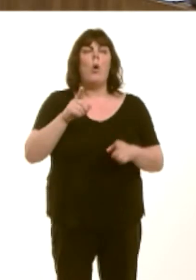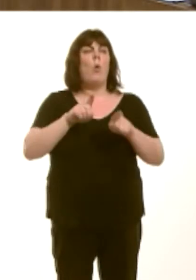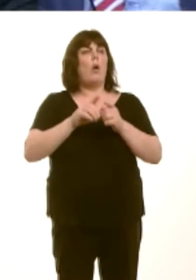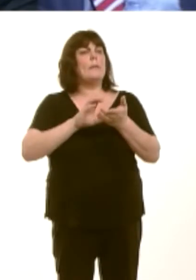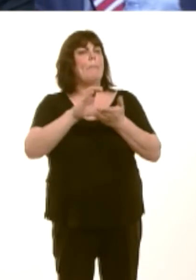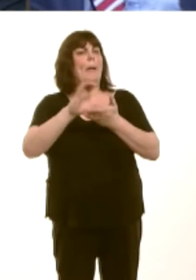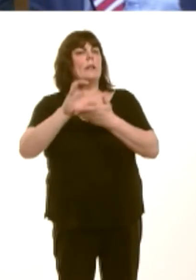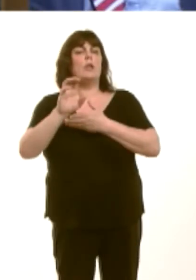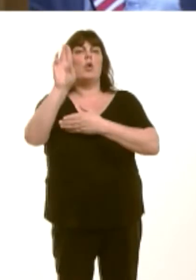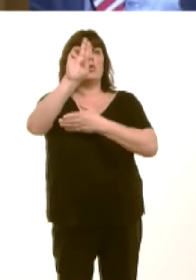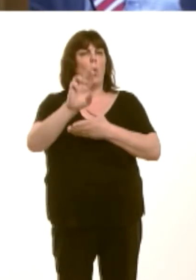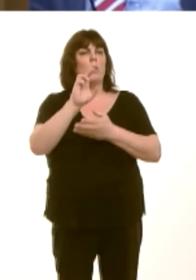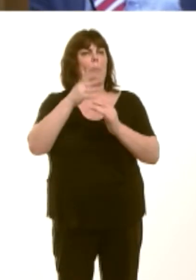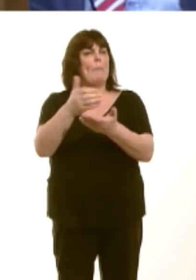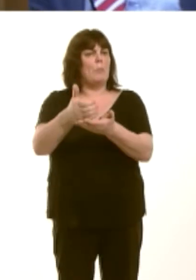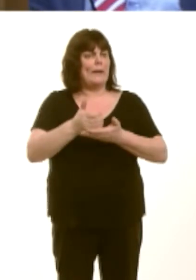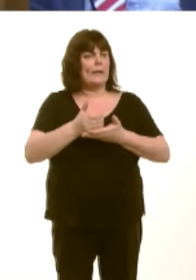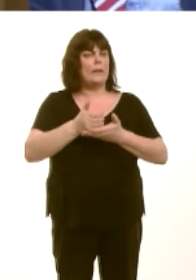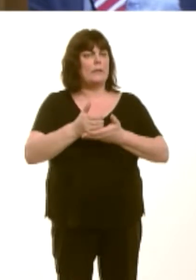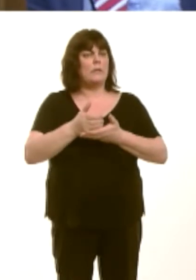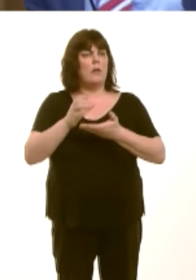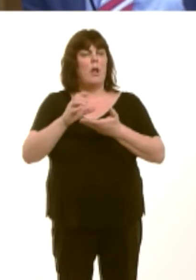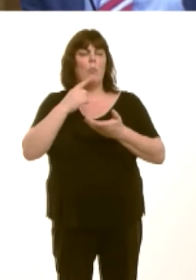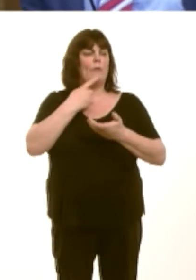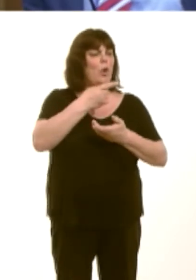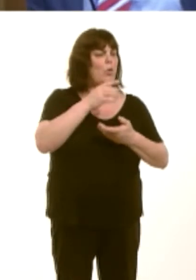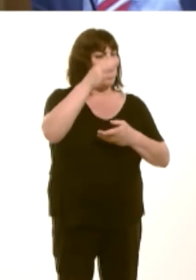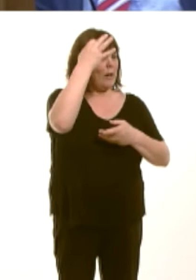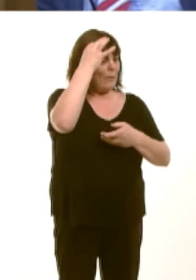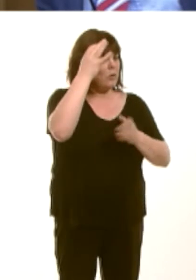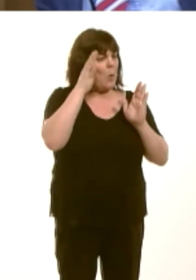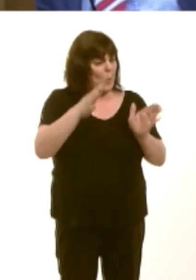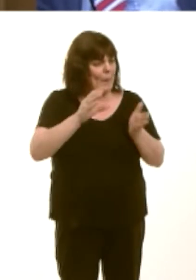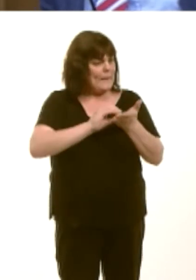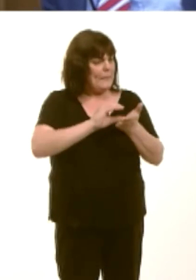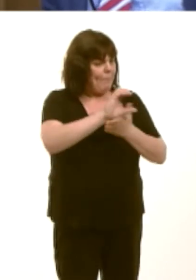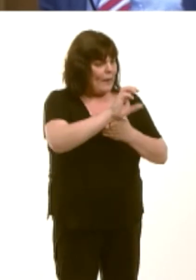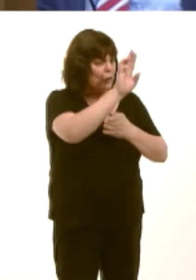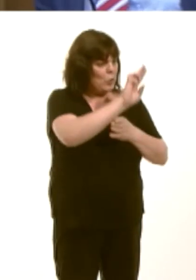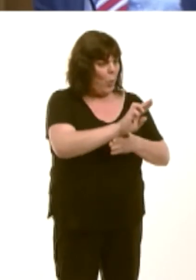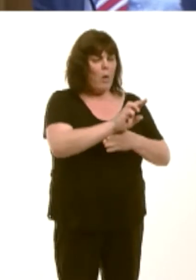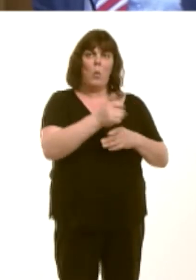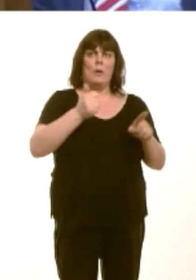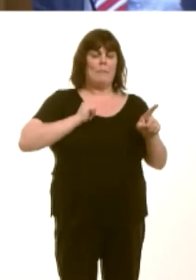We expect local councils, of course, to pass that funding on, but it is for local authorities to explain the funding decisions that they take.